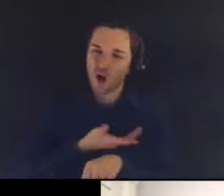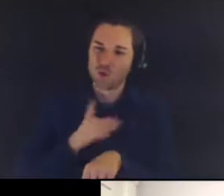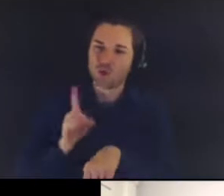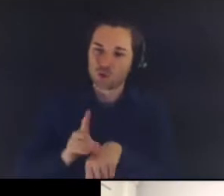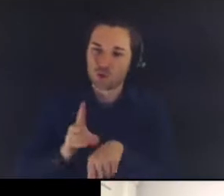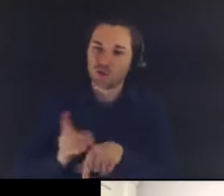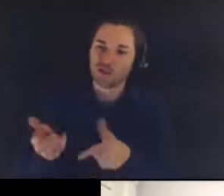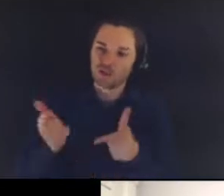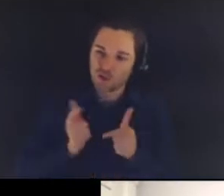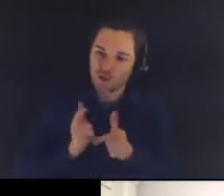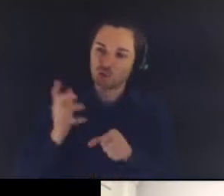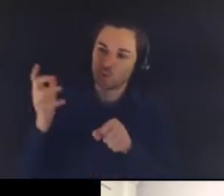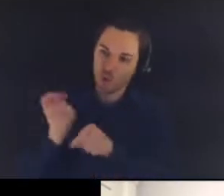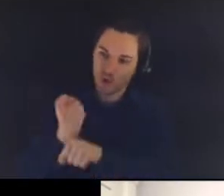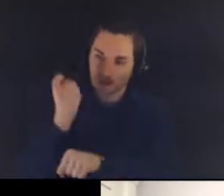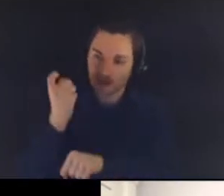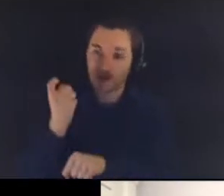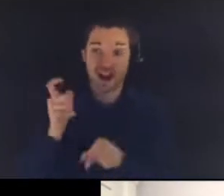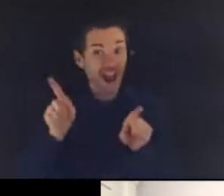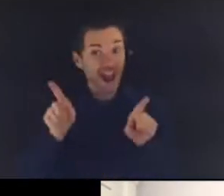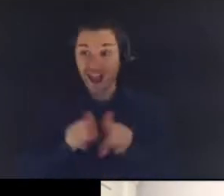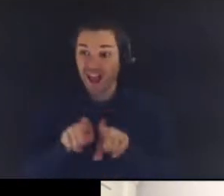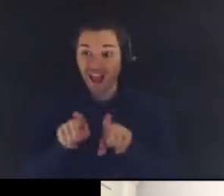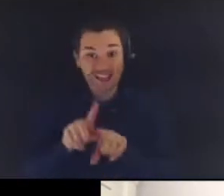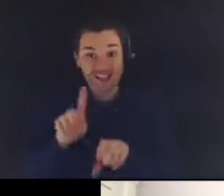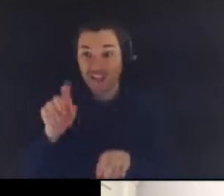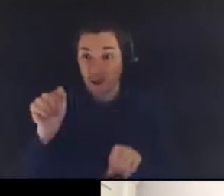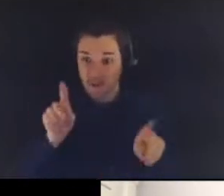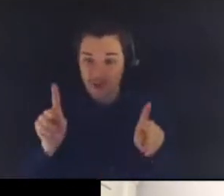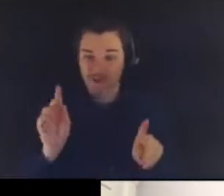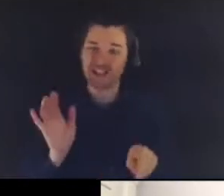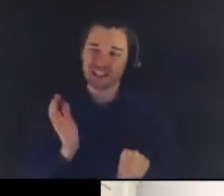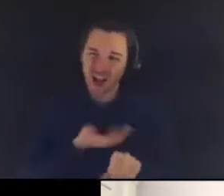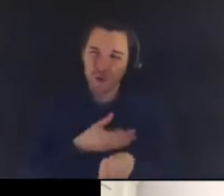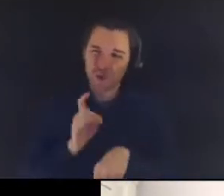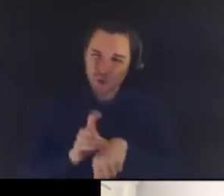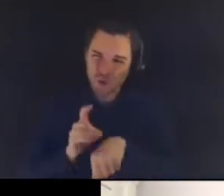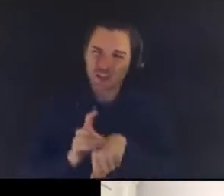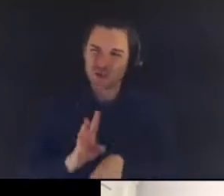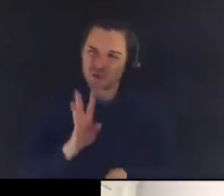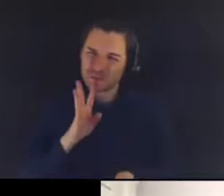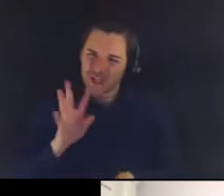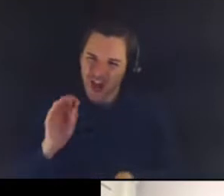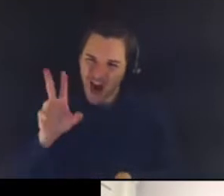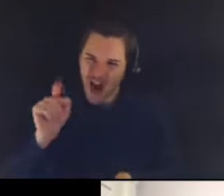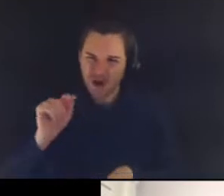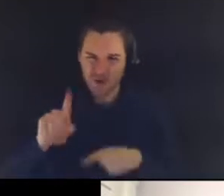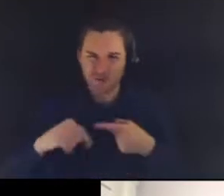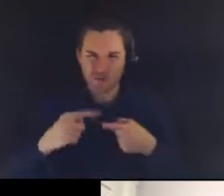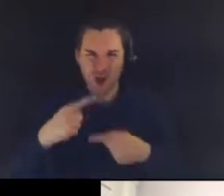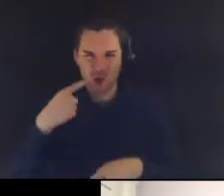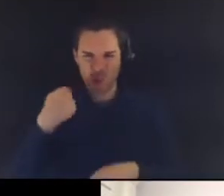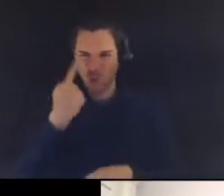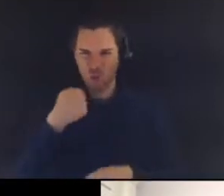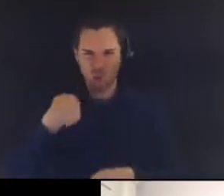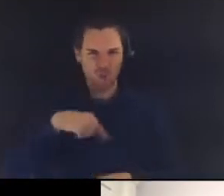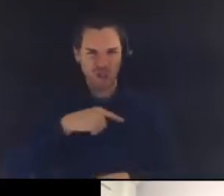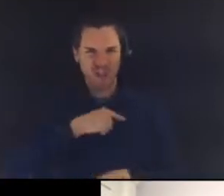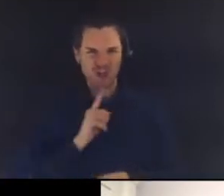people have a duty to speak out about who we are and be proud of ourselves in a world